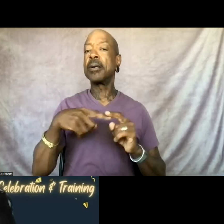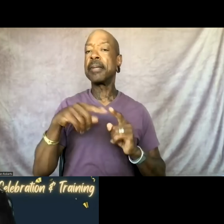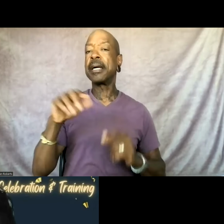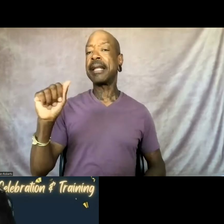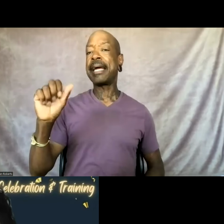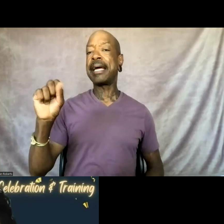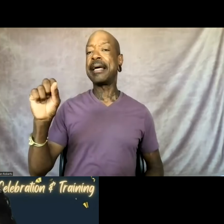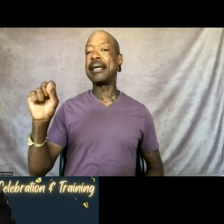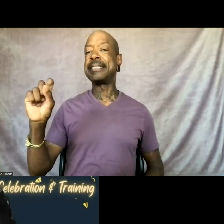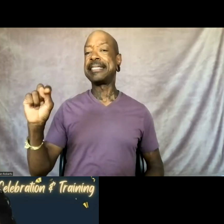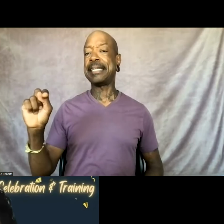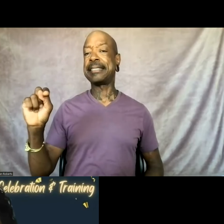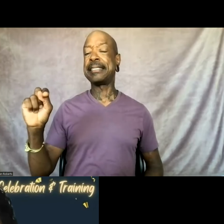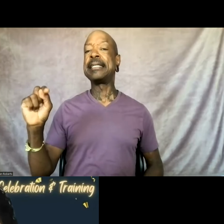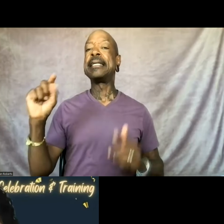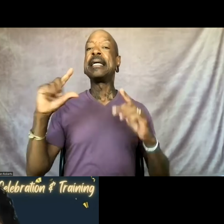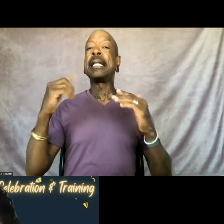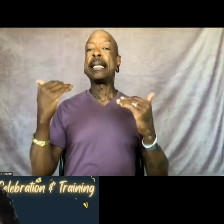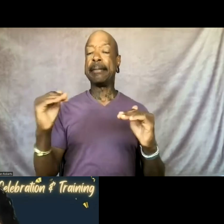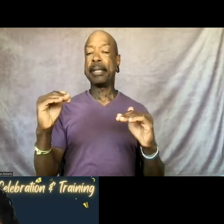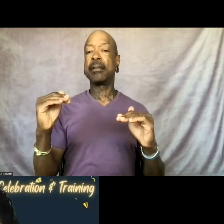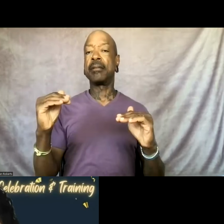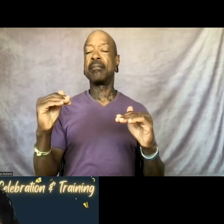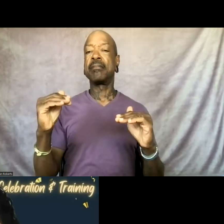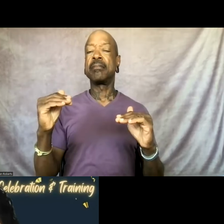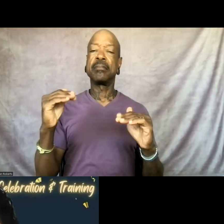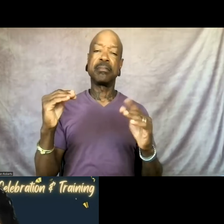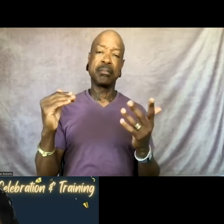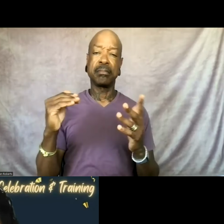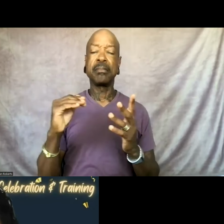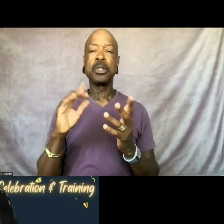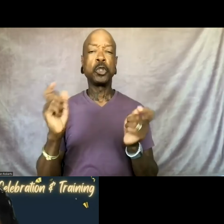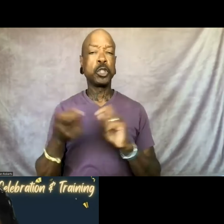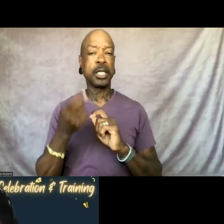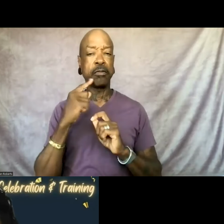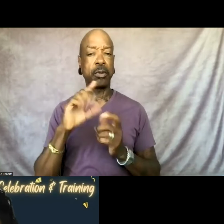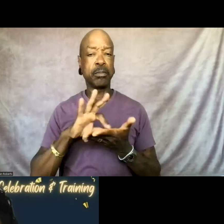this actually means. like what does it mean when we talk